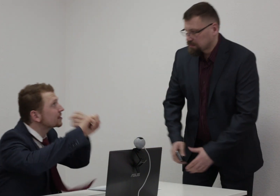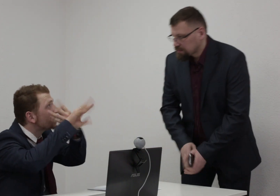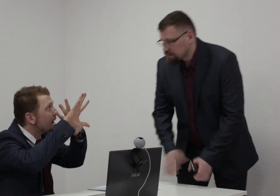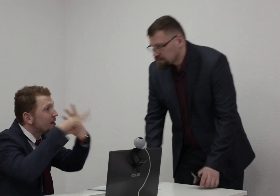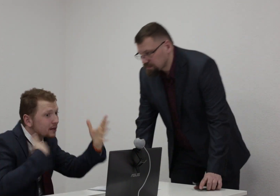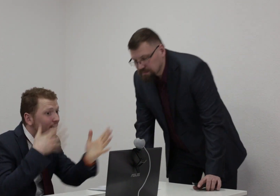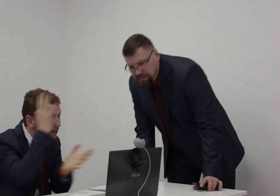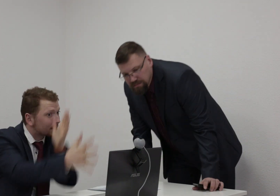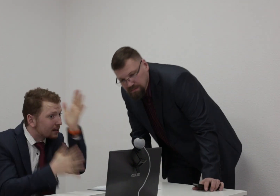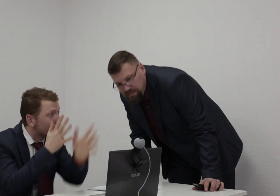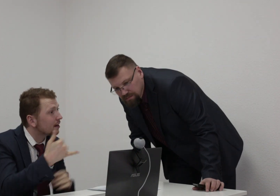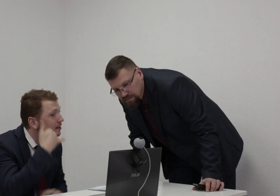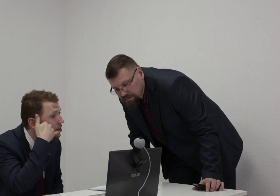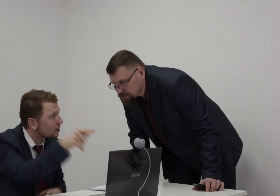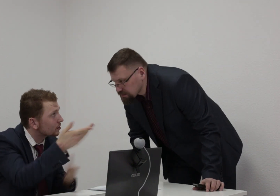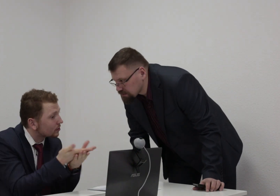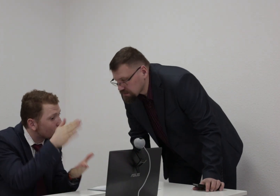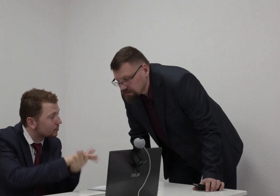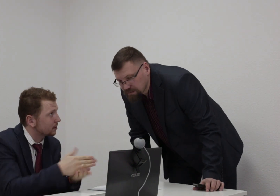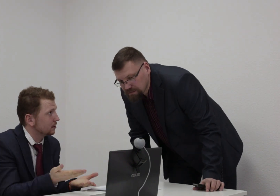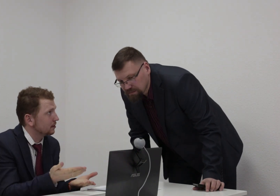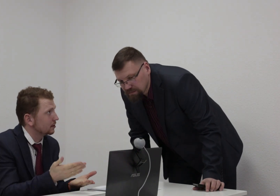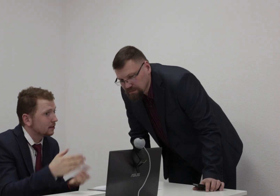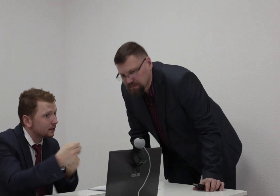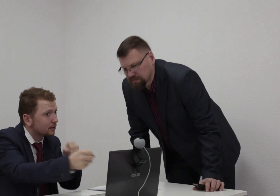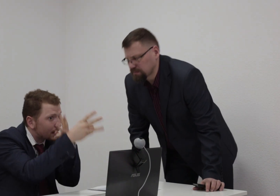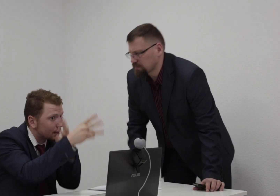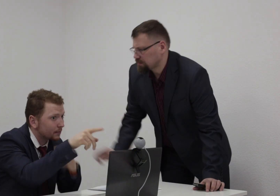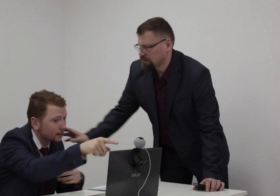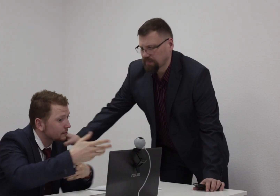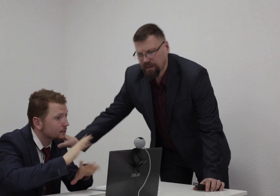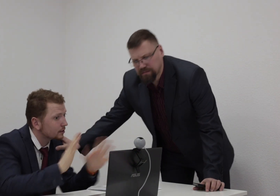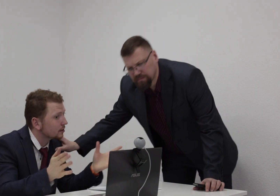I need to use Skype so that I can use Video Relay interpreter.